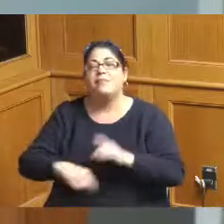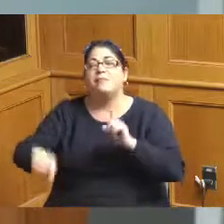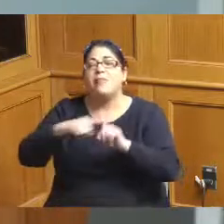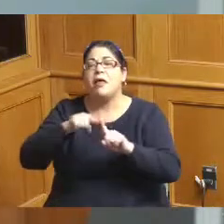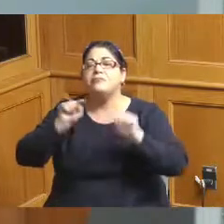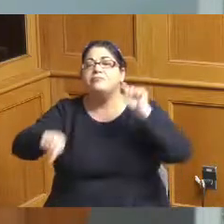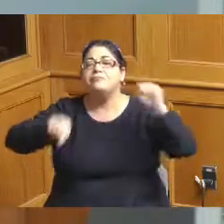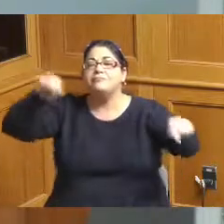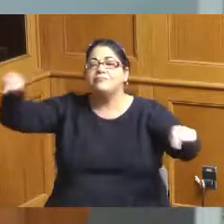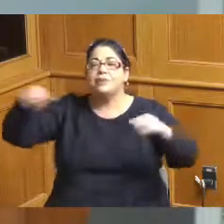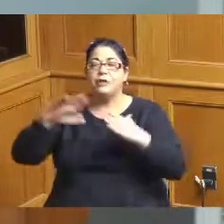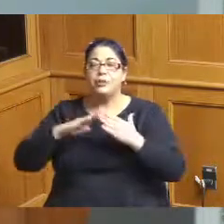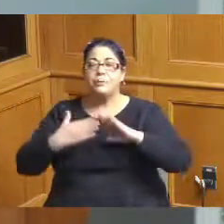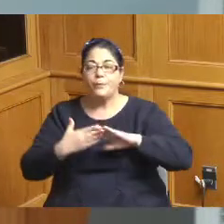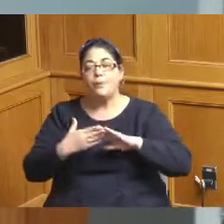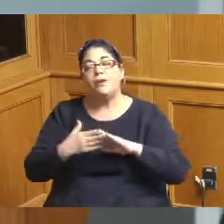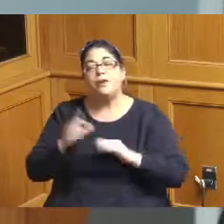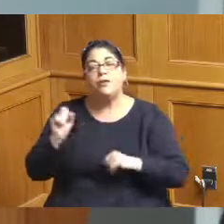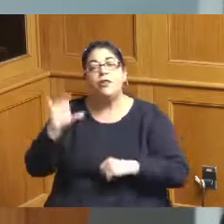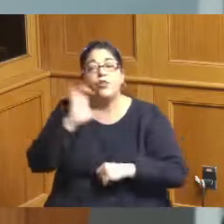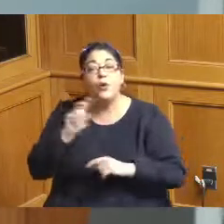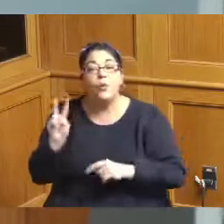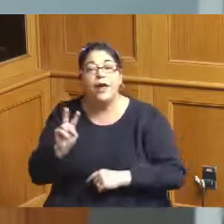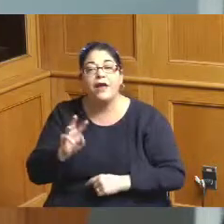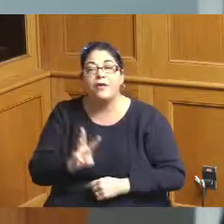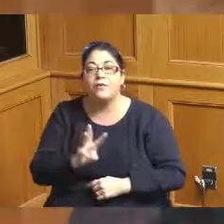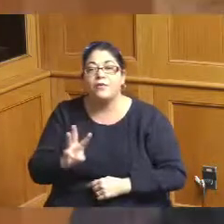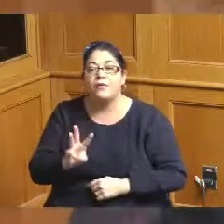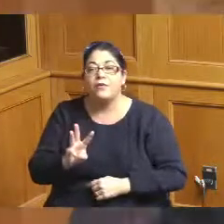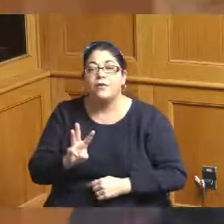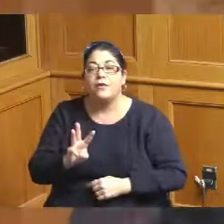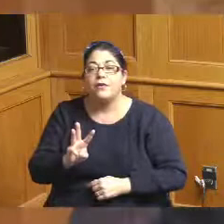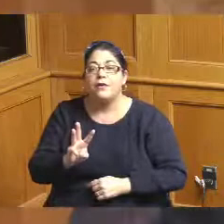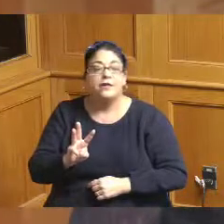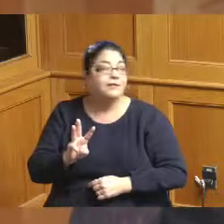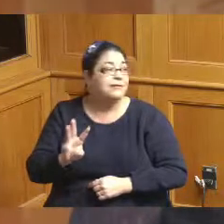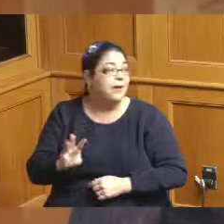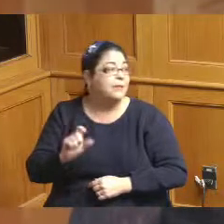and you would find those on our website okay so is the BOE Monday through Friday Monday through